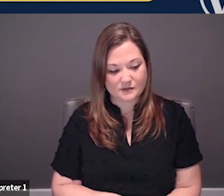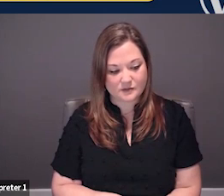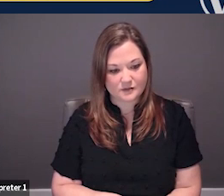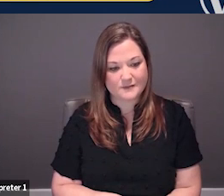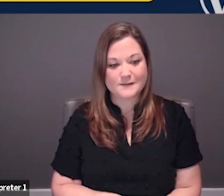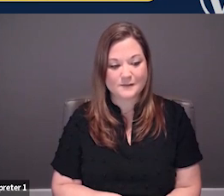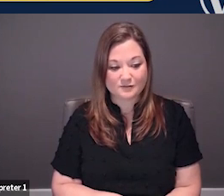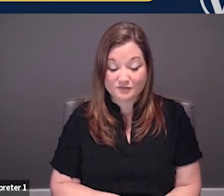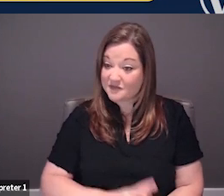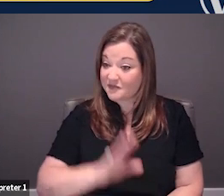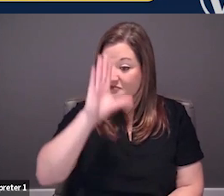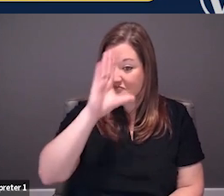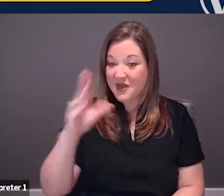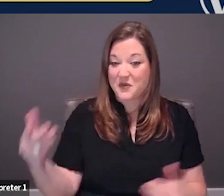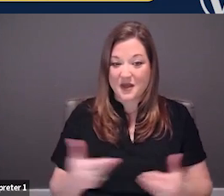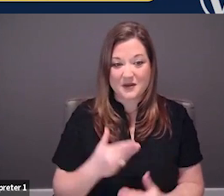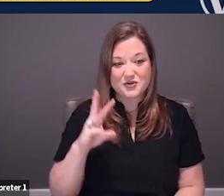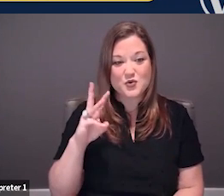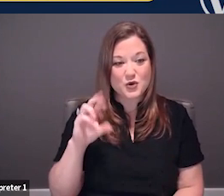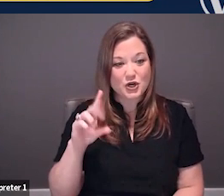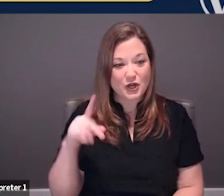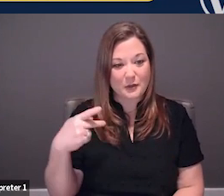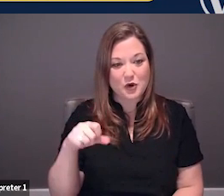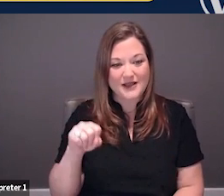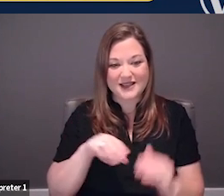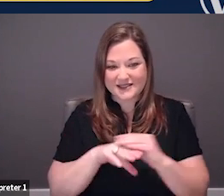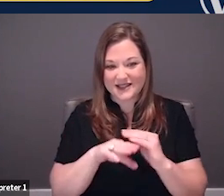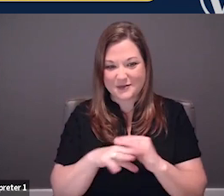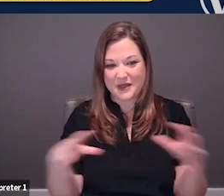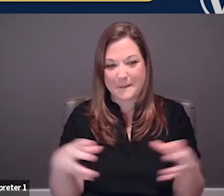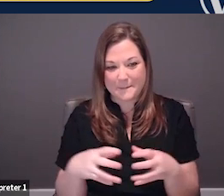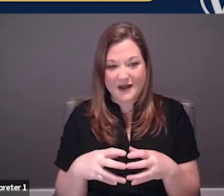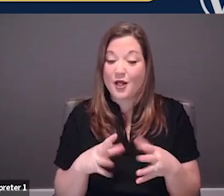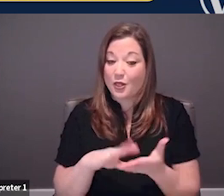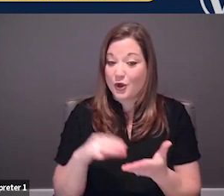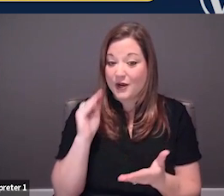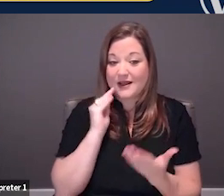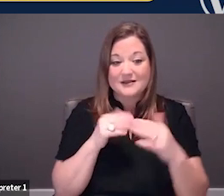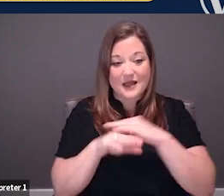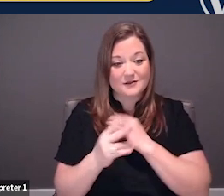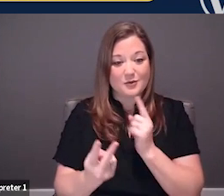Welcome to WordPress Accessibility Meetup, Learning to be Accessible, Perspectives from a WordPress Product Company,